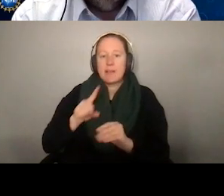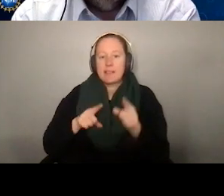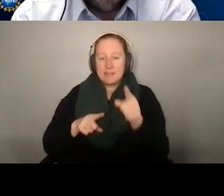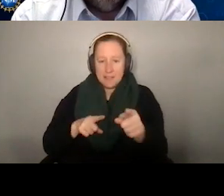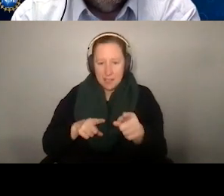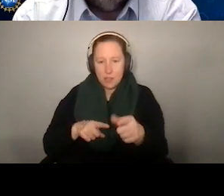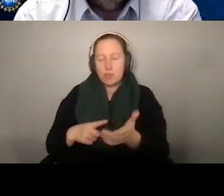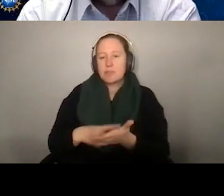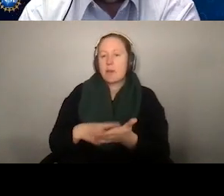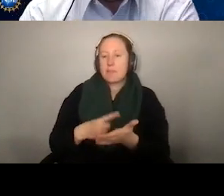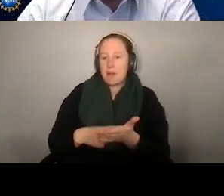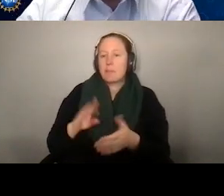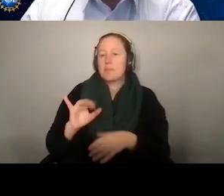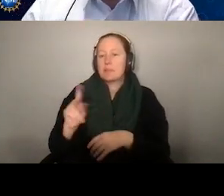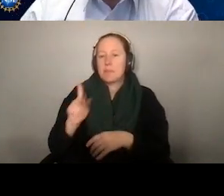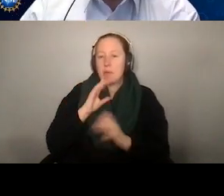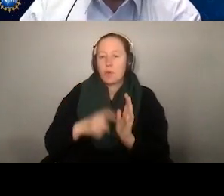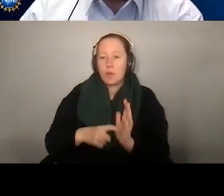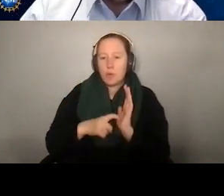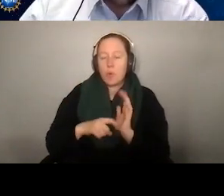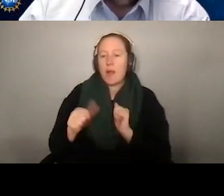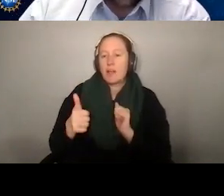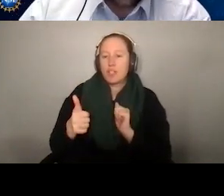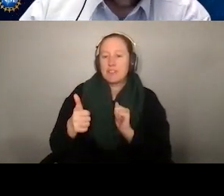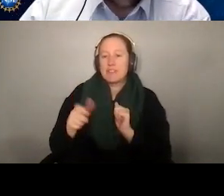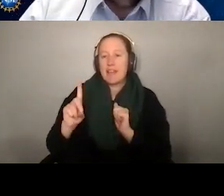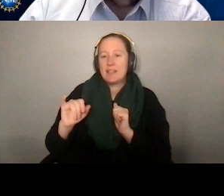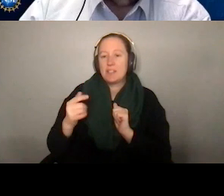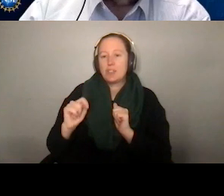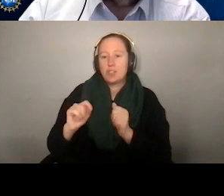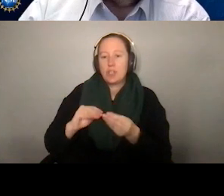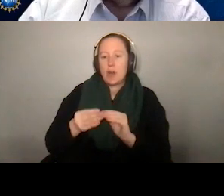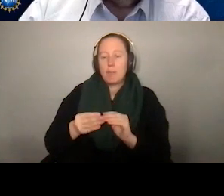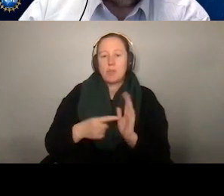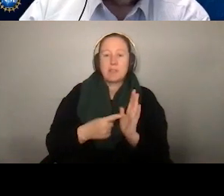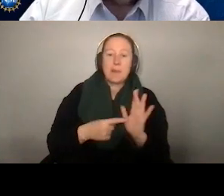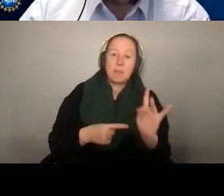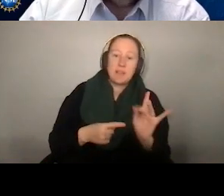Sometimes banks will require a ten digit version instead of the eight digit version.